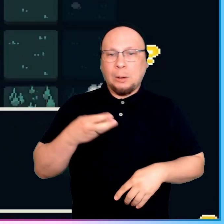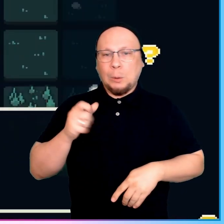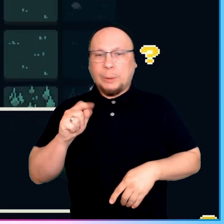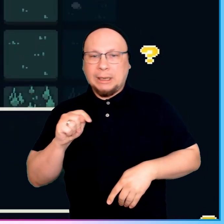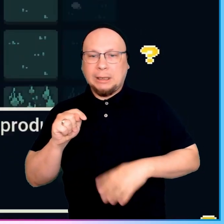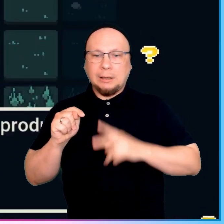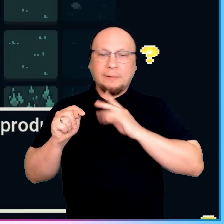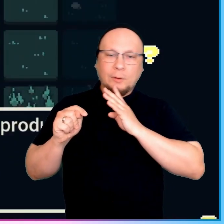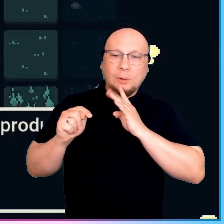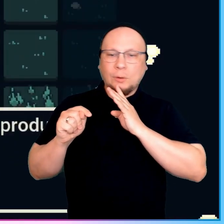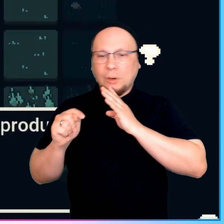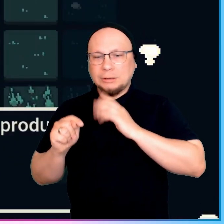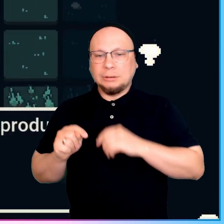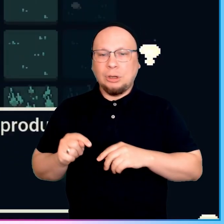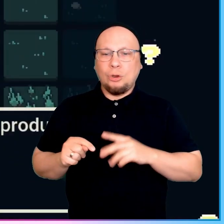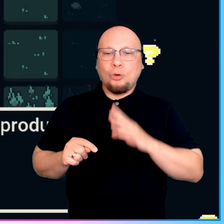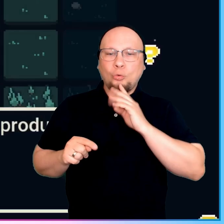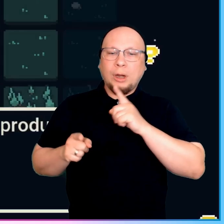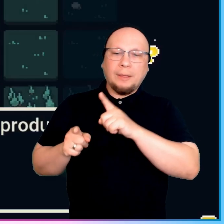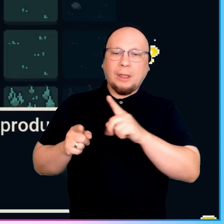Awesome! The Wheat Field produces Wheat every day.